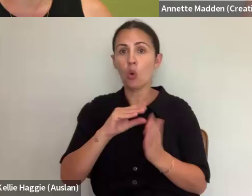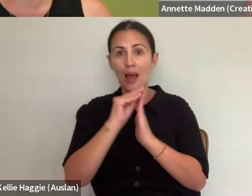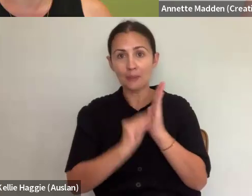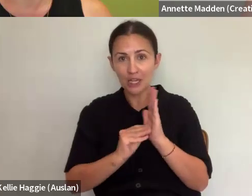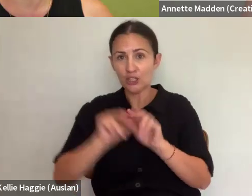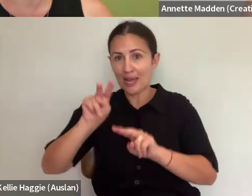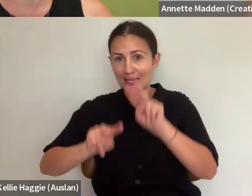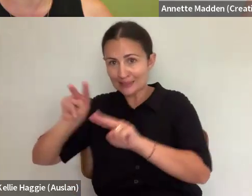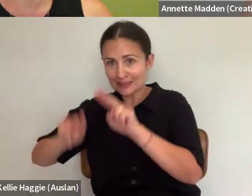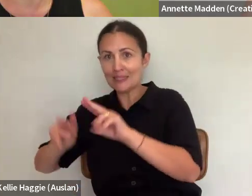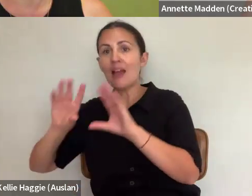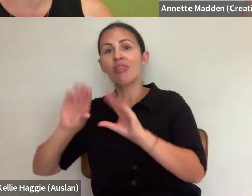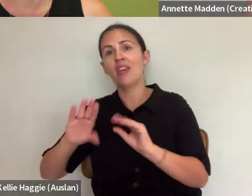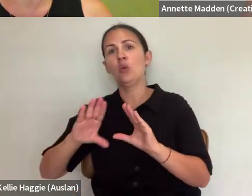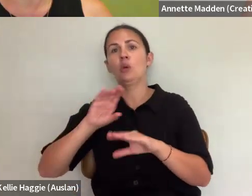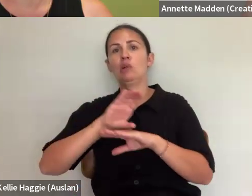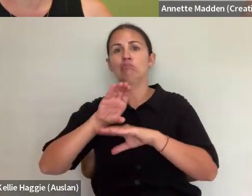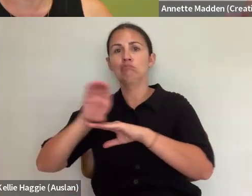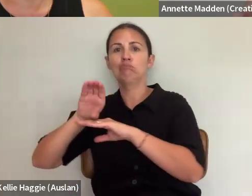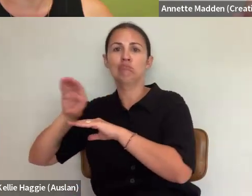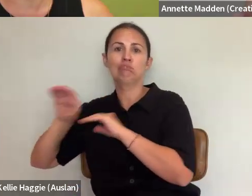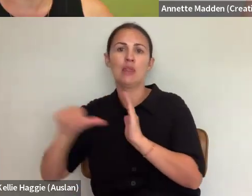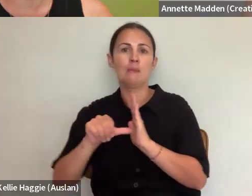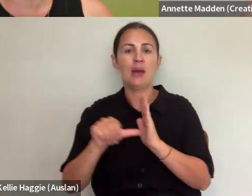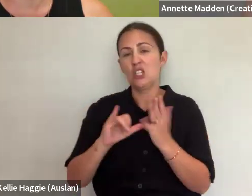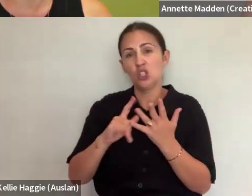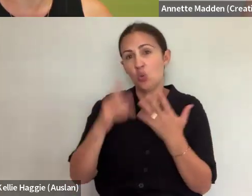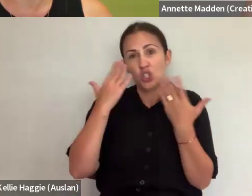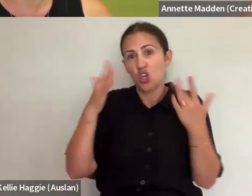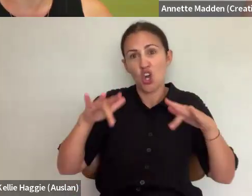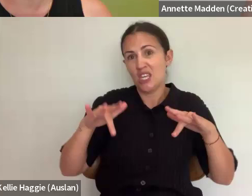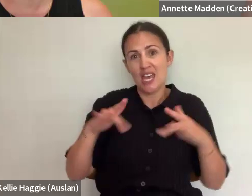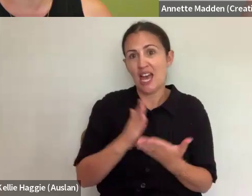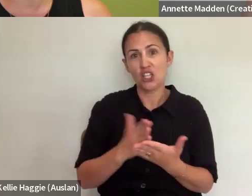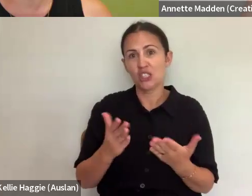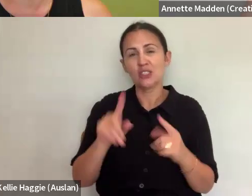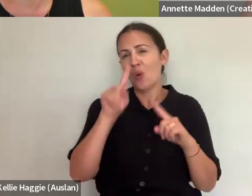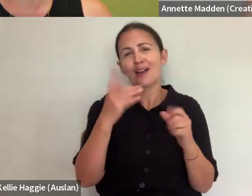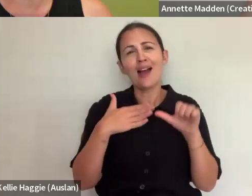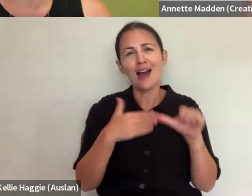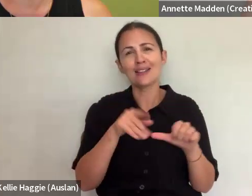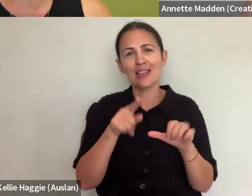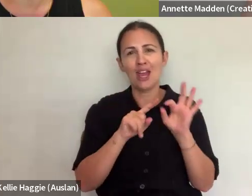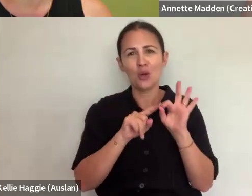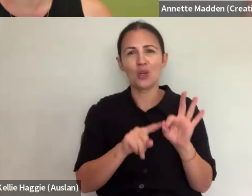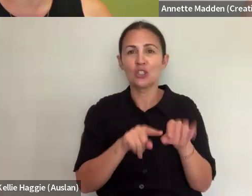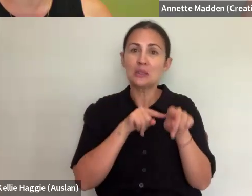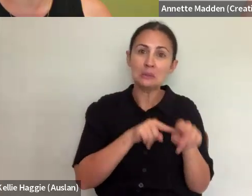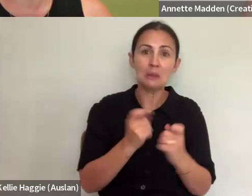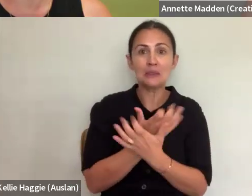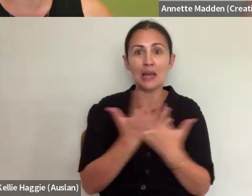that budget is applied after the assessment takes place. So we can